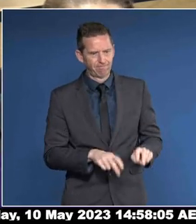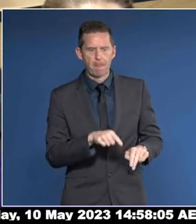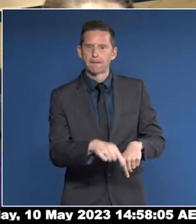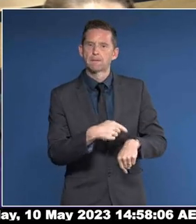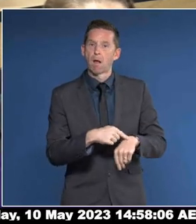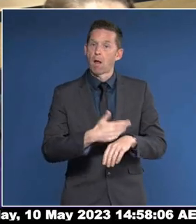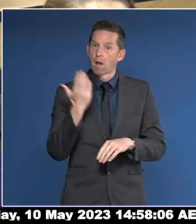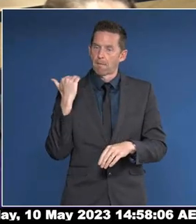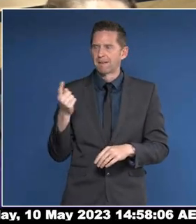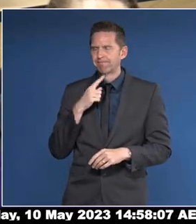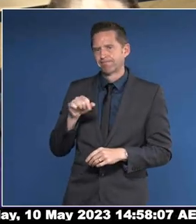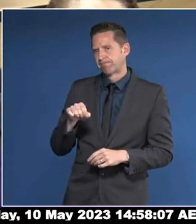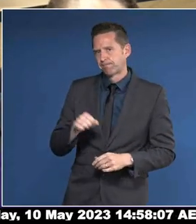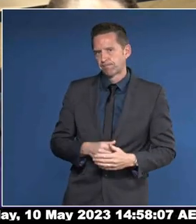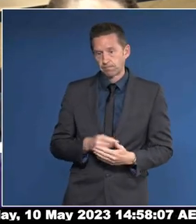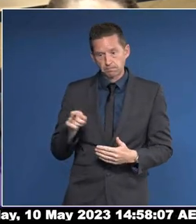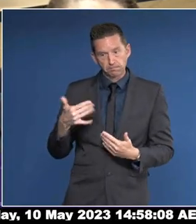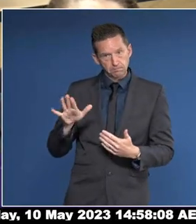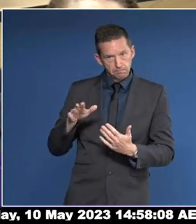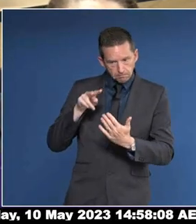Did you read or rely on anything else in preparing your statement?